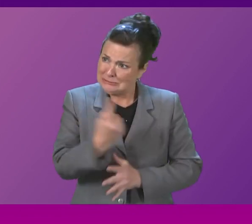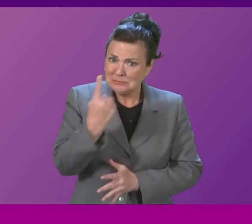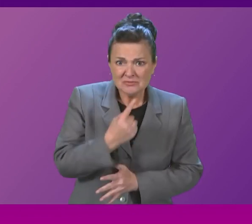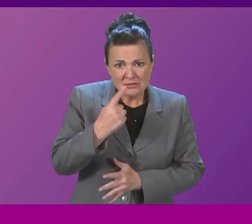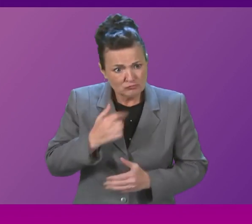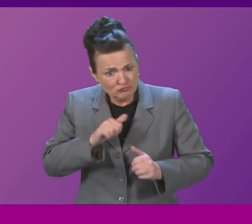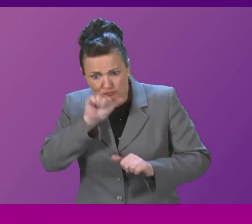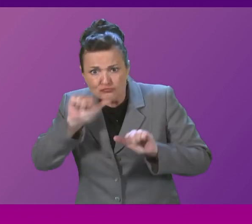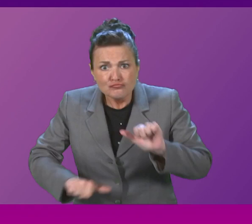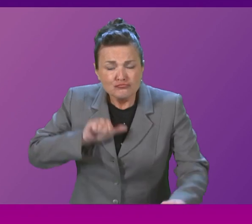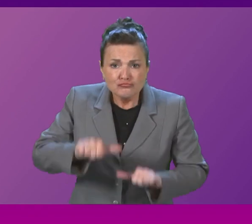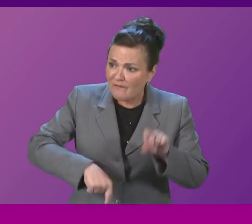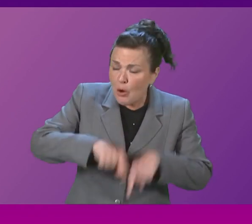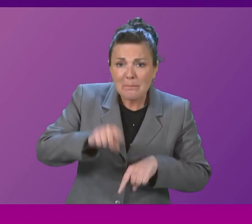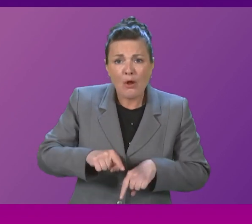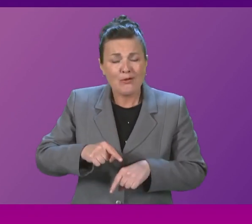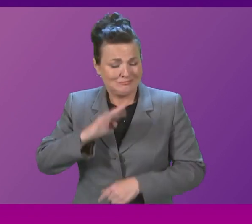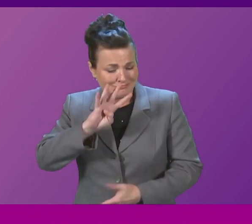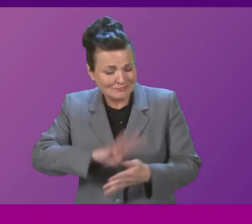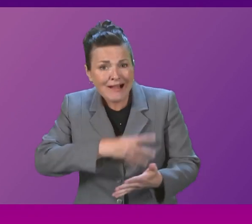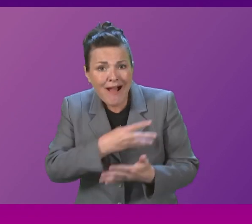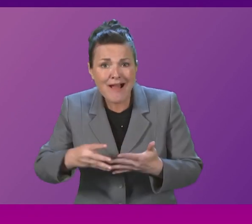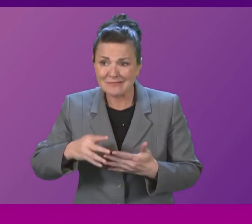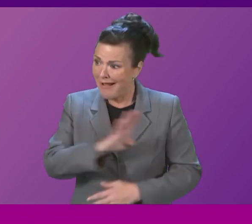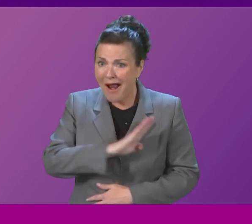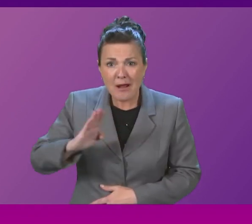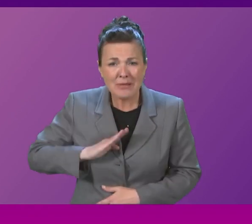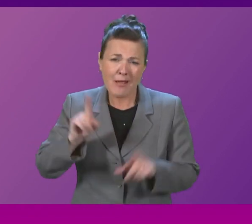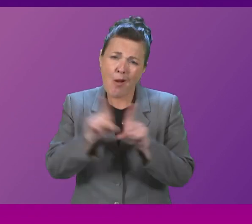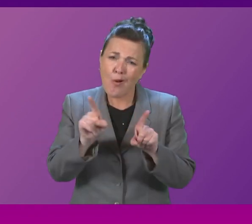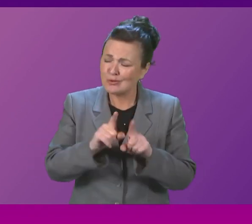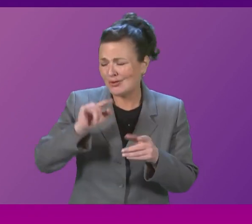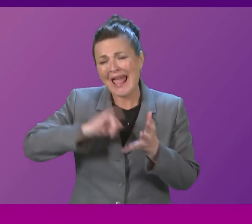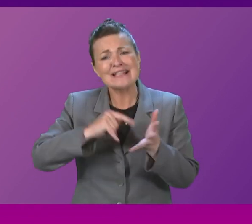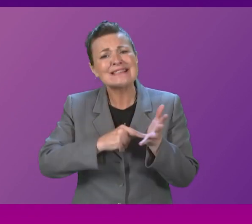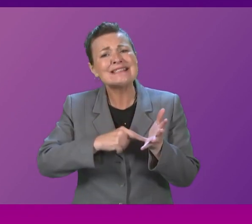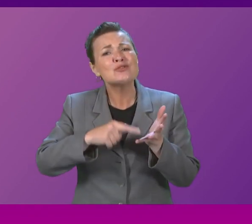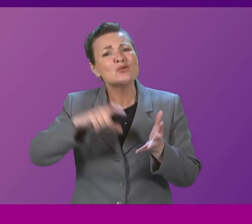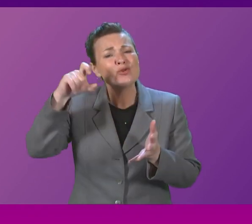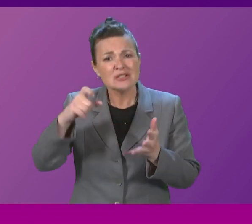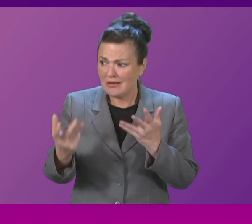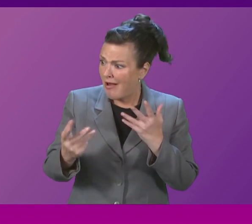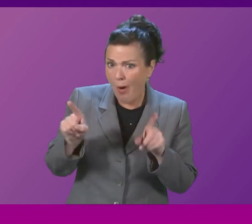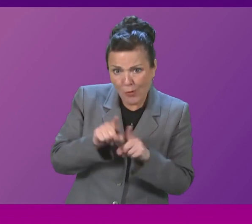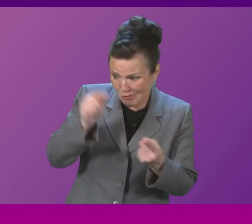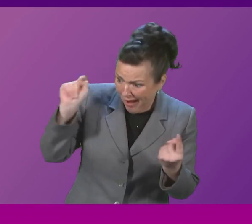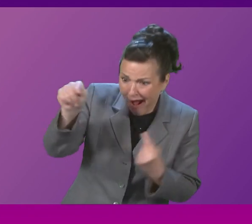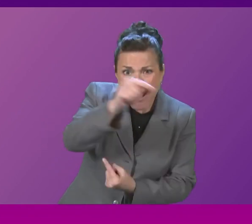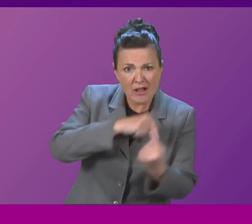the country, the tartan army, the Scottish Trades Union Congress and Zander Murray of Gala Fairydean Rovers, of whom I think we should all be immensely proud, have voiced